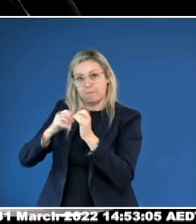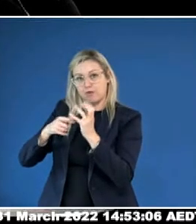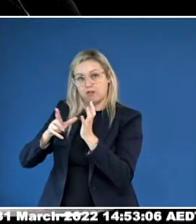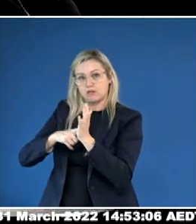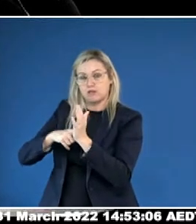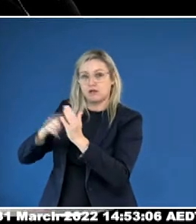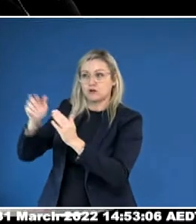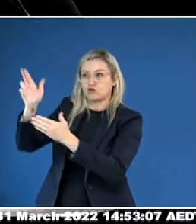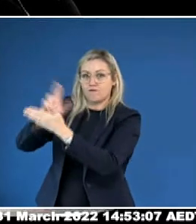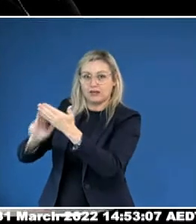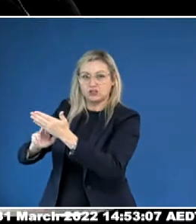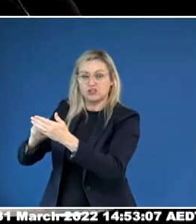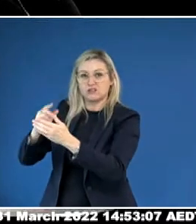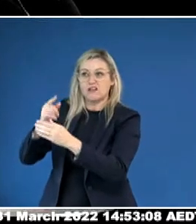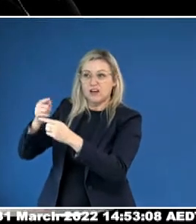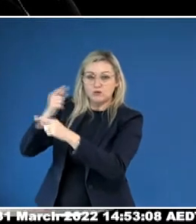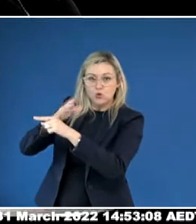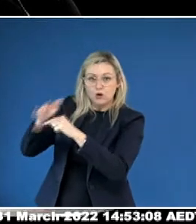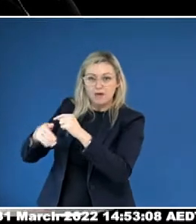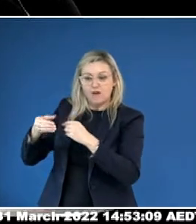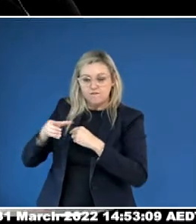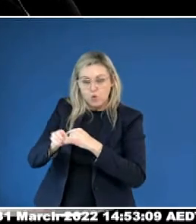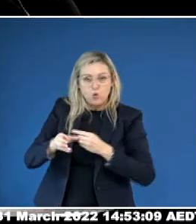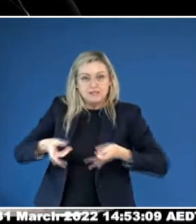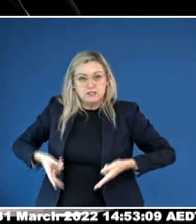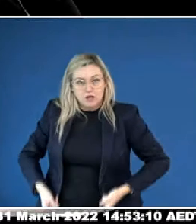things like forced sterilisation, you know, sexual slavery.